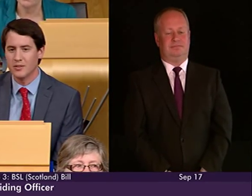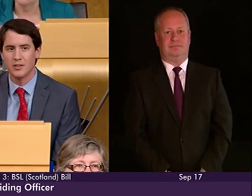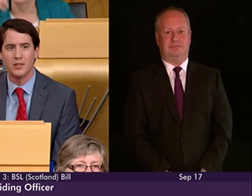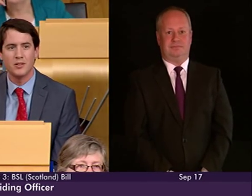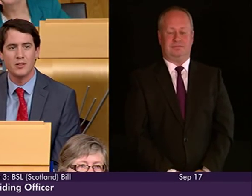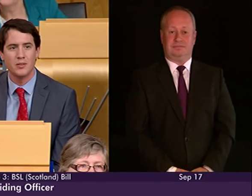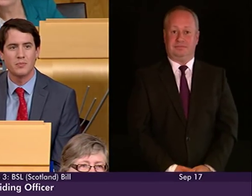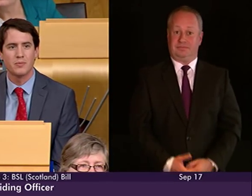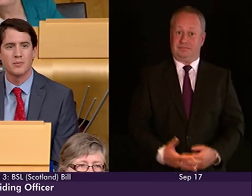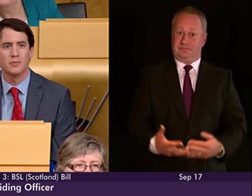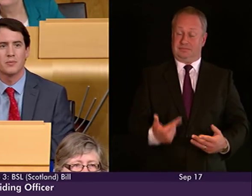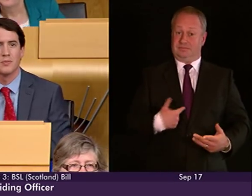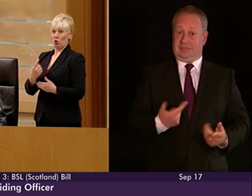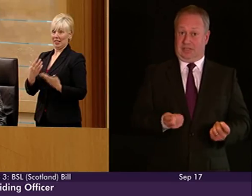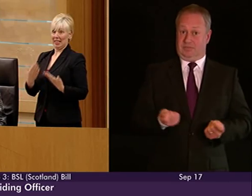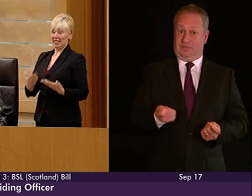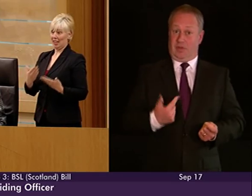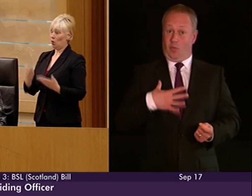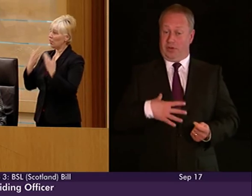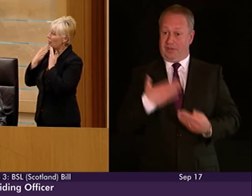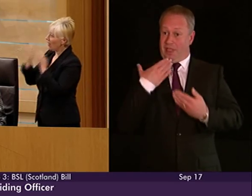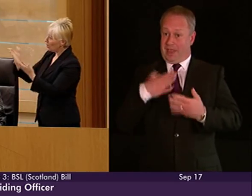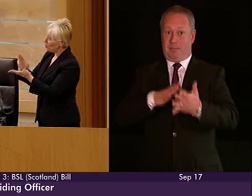I take this opportunity to thank Mark Griffin,